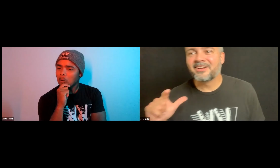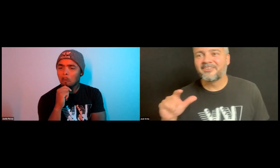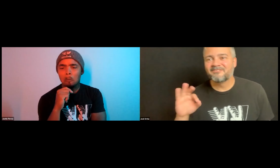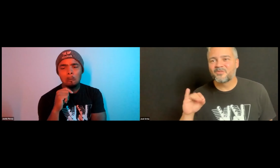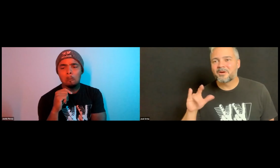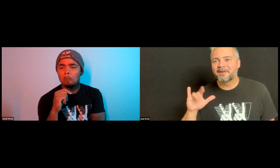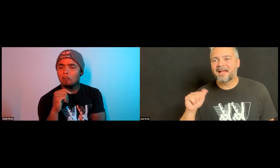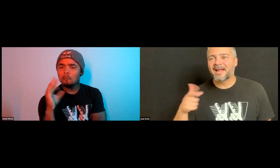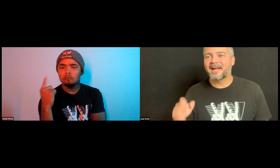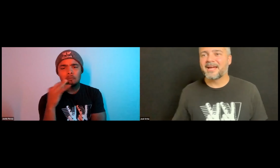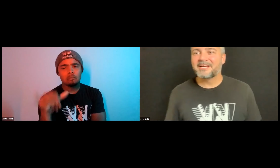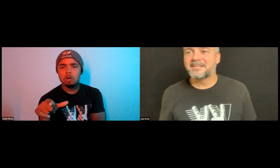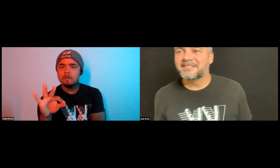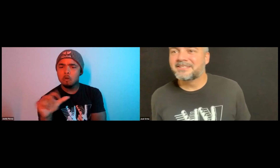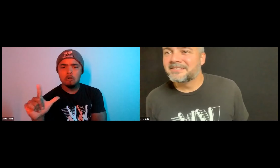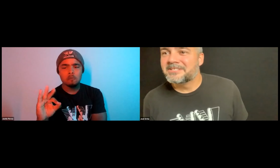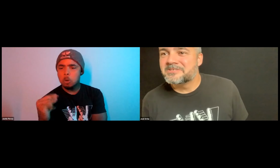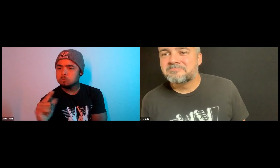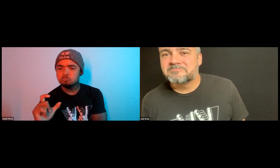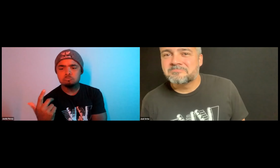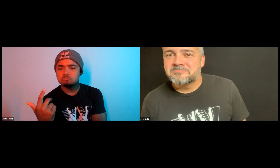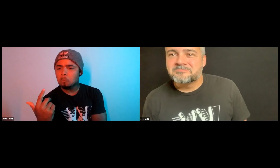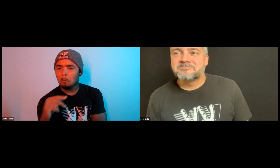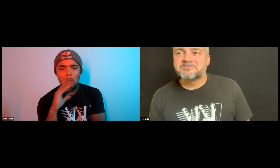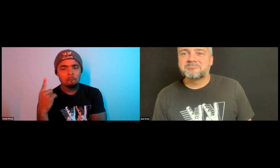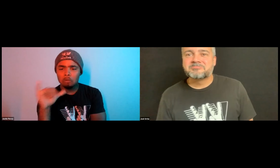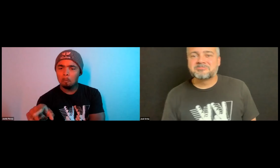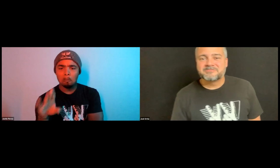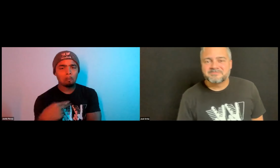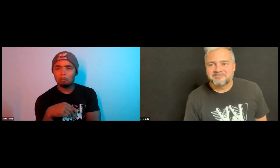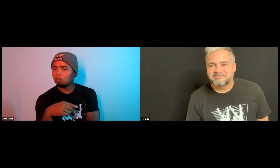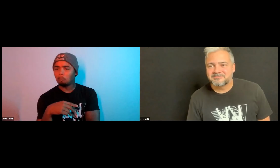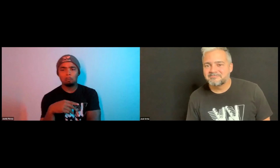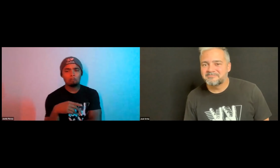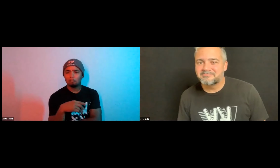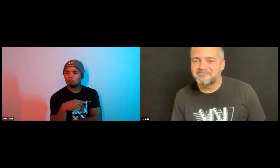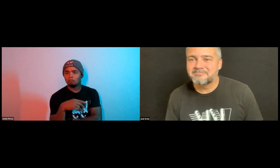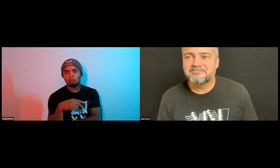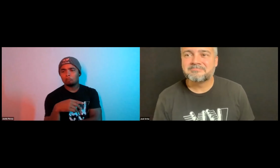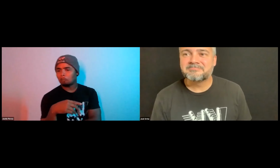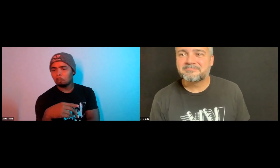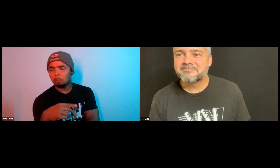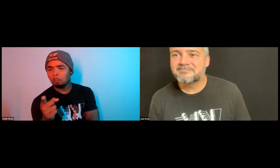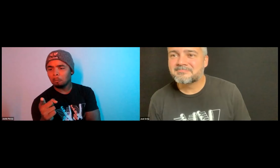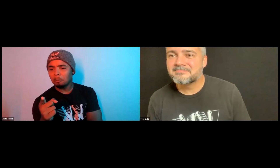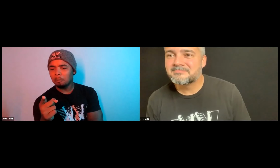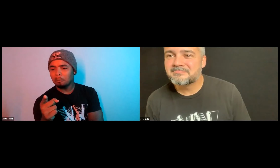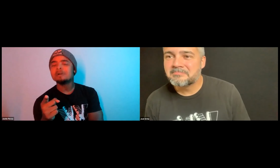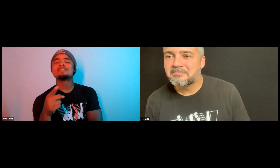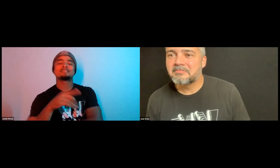What else? What else?